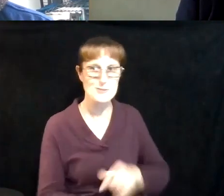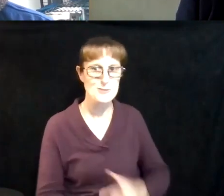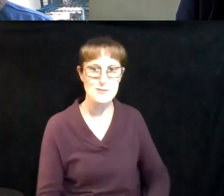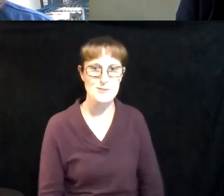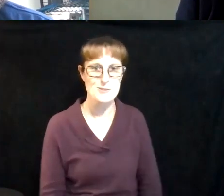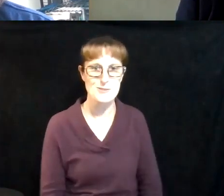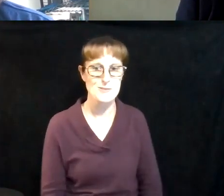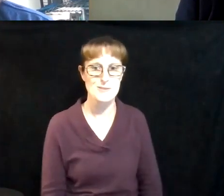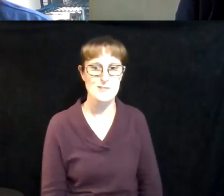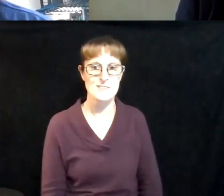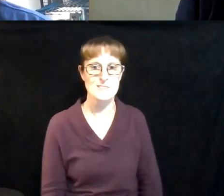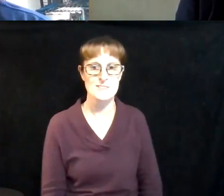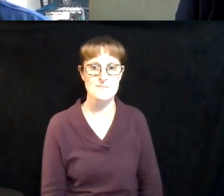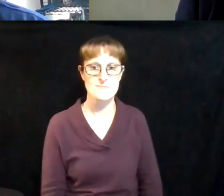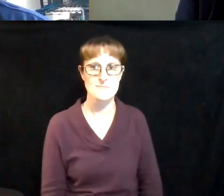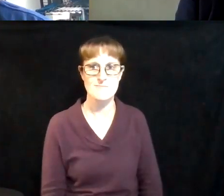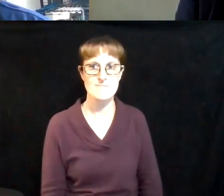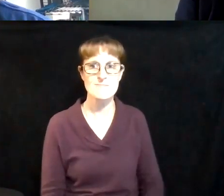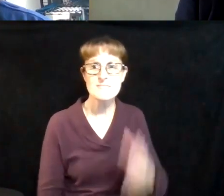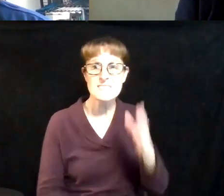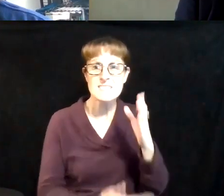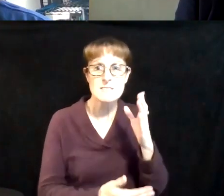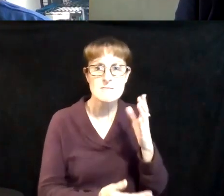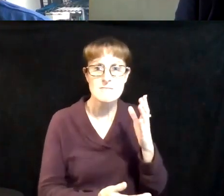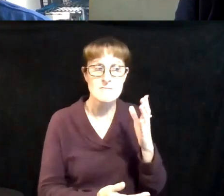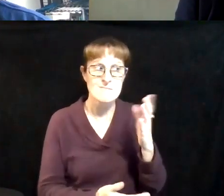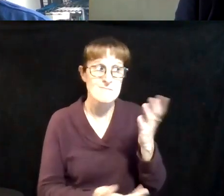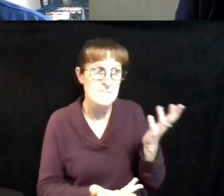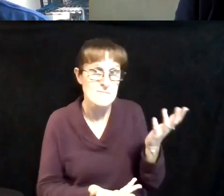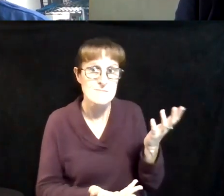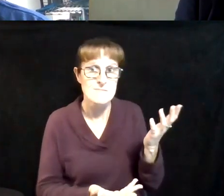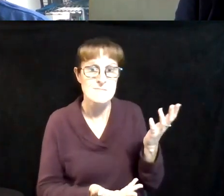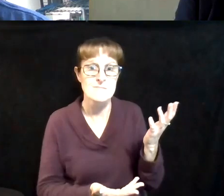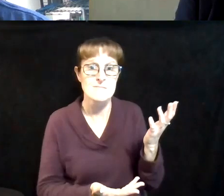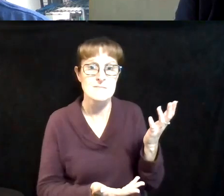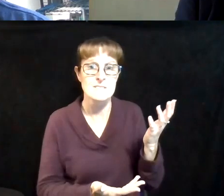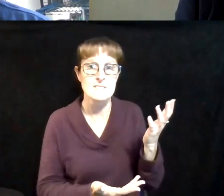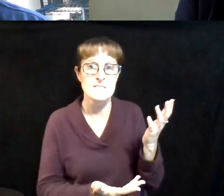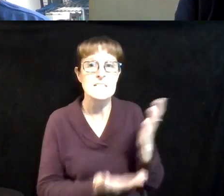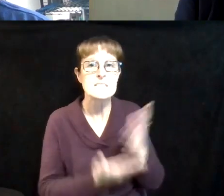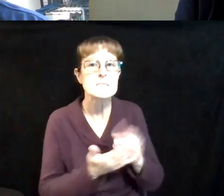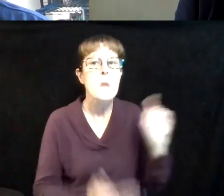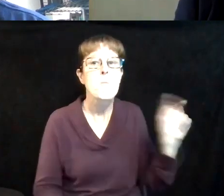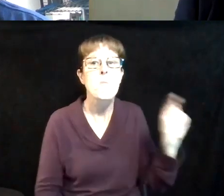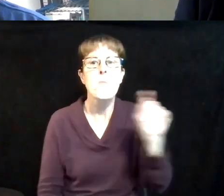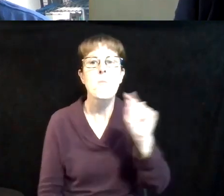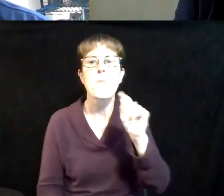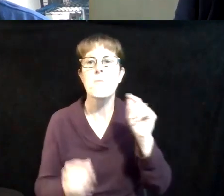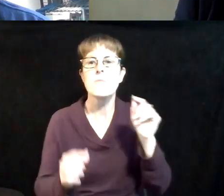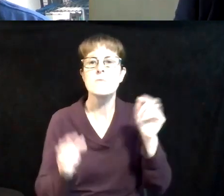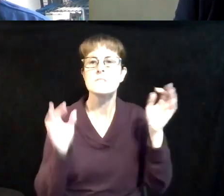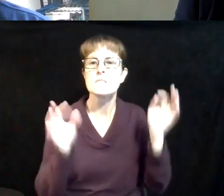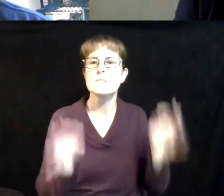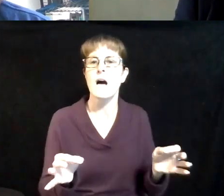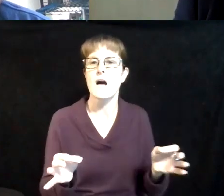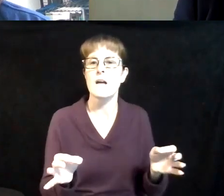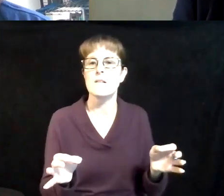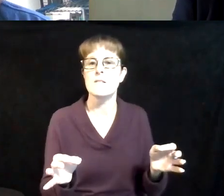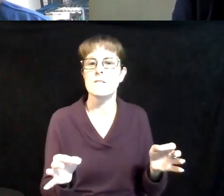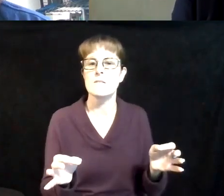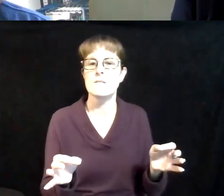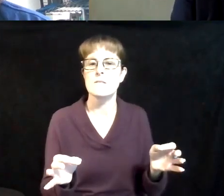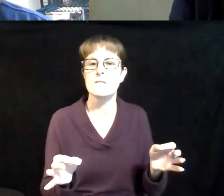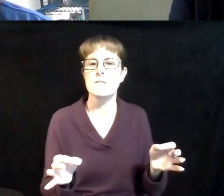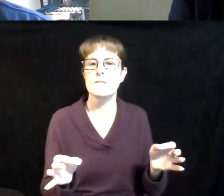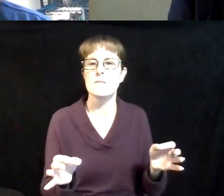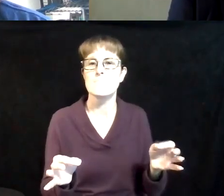of why some people choose to admit that they were wrong.